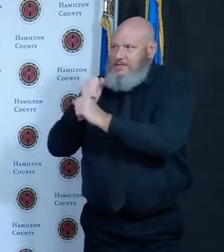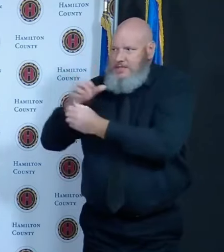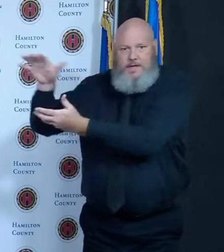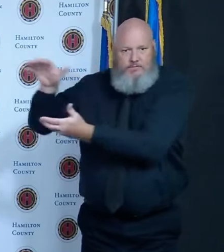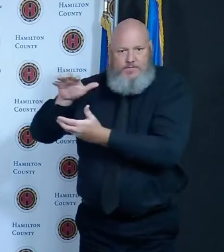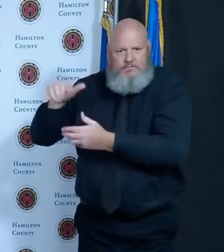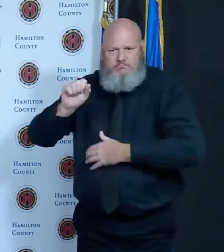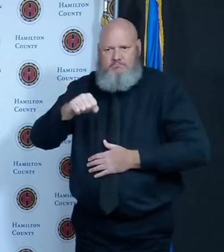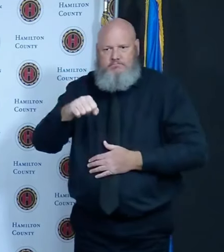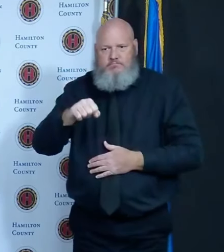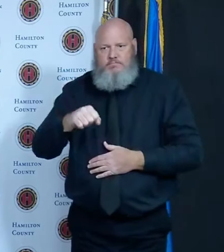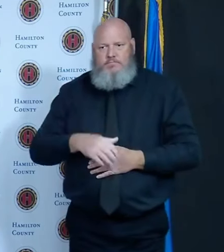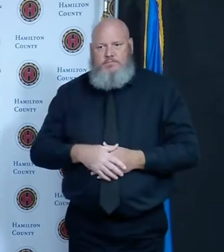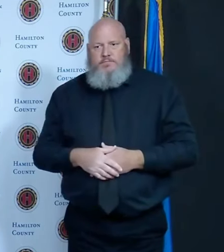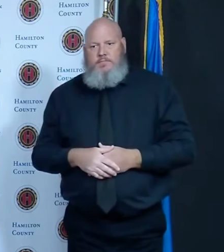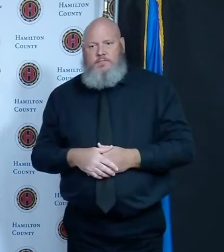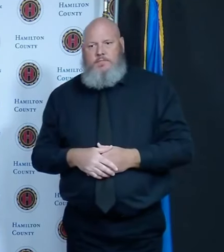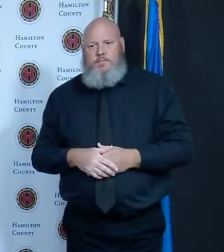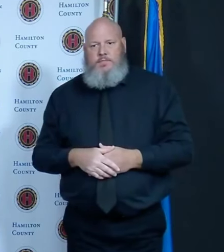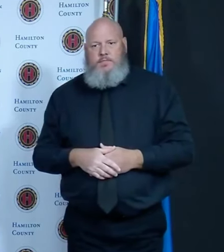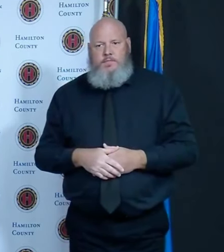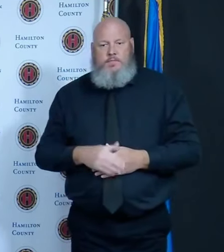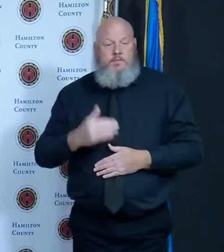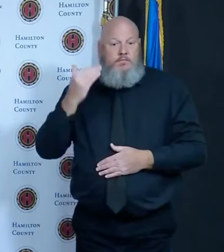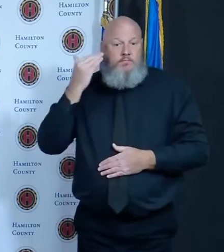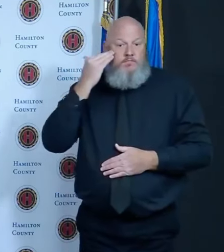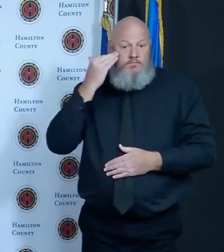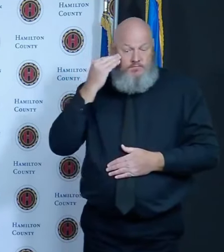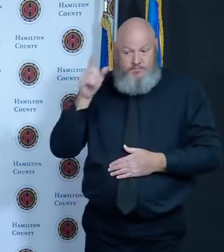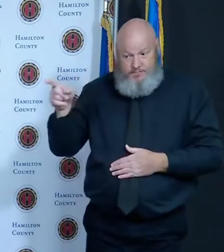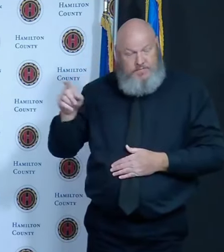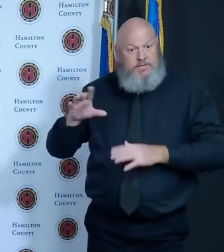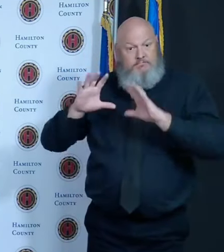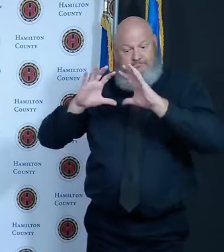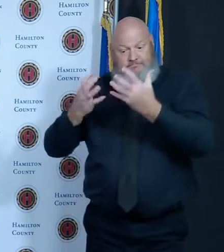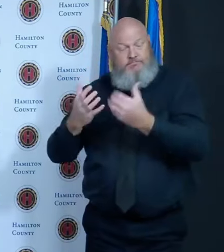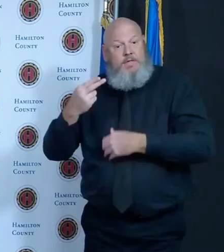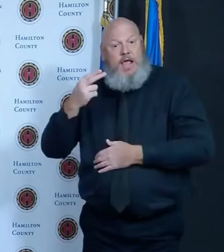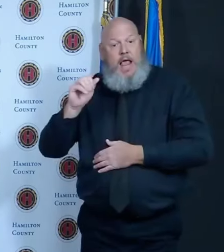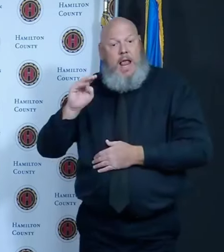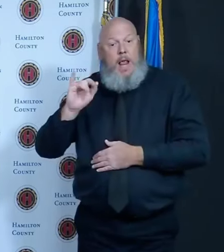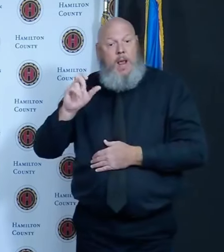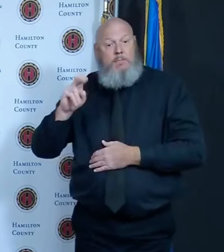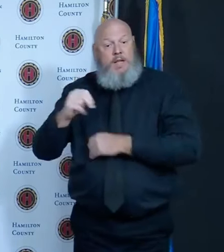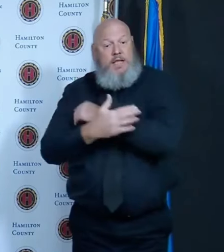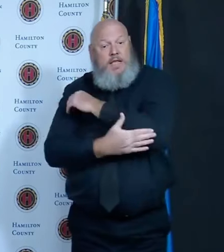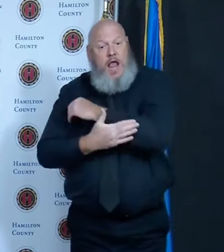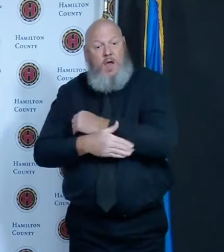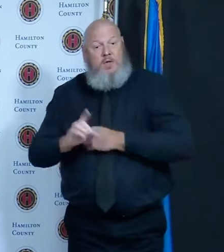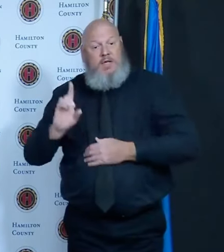gotten some as long as the along with the Communication Center JFS remember